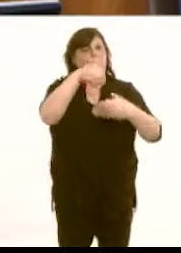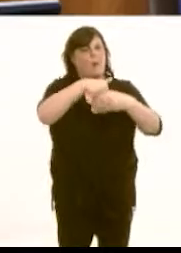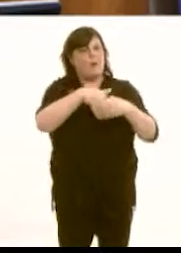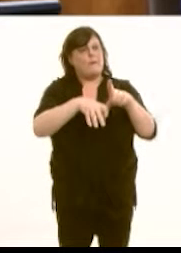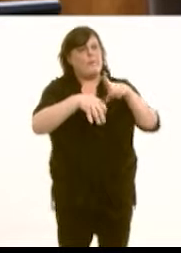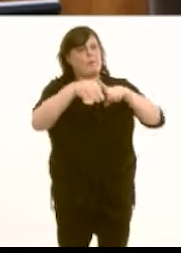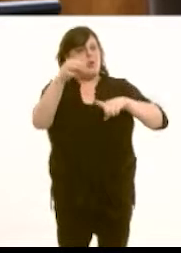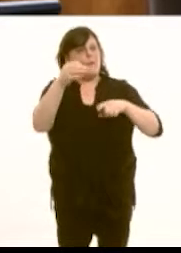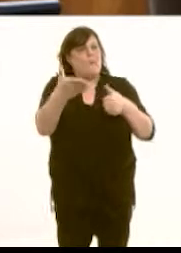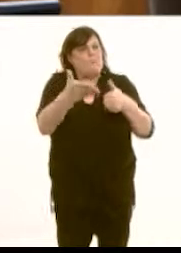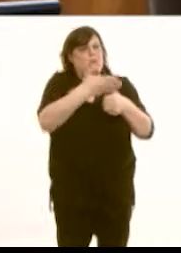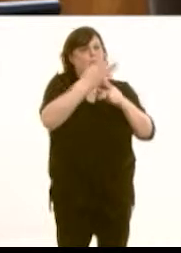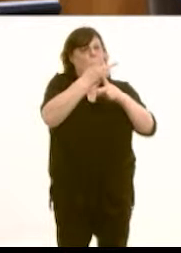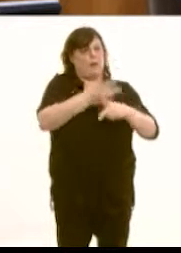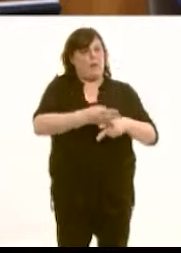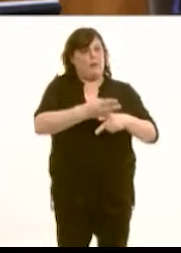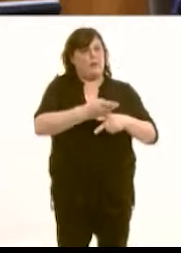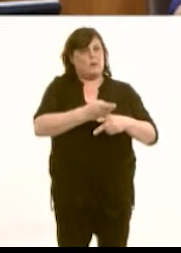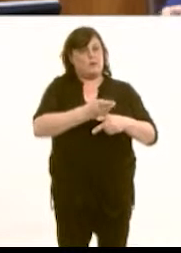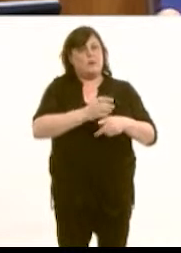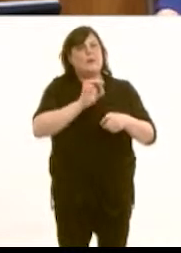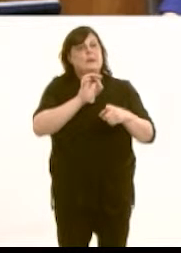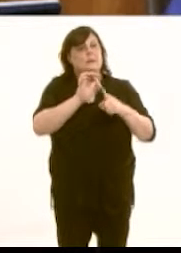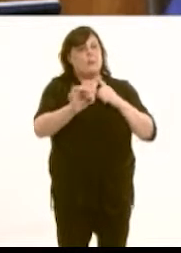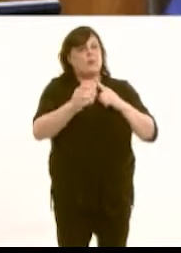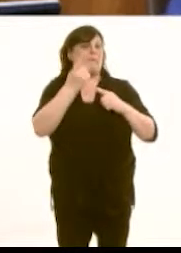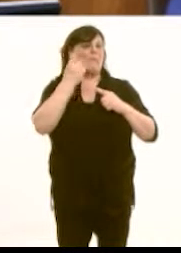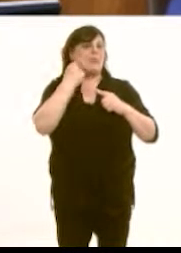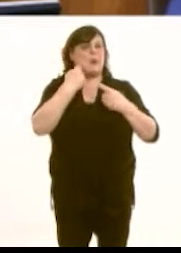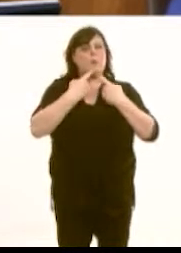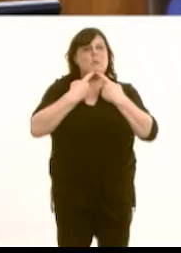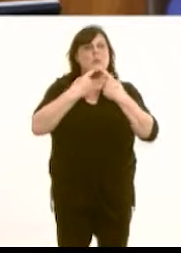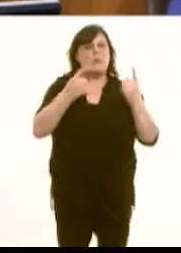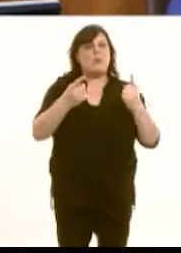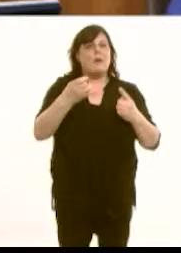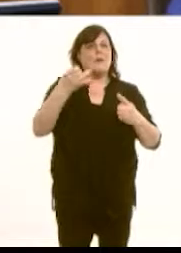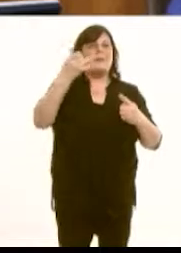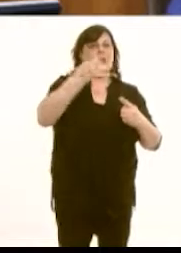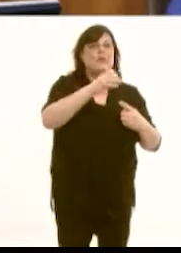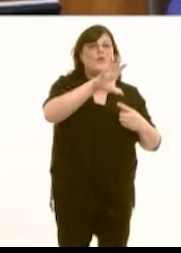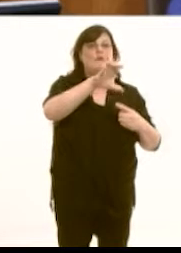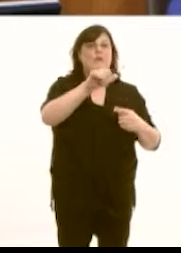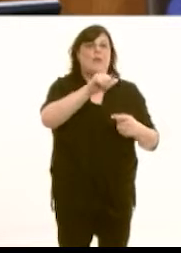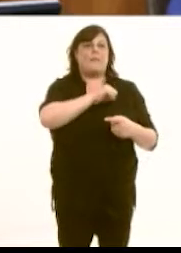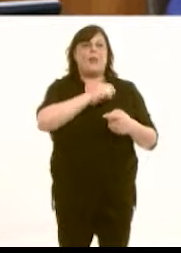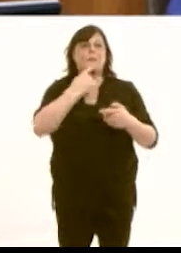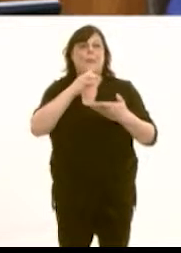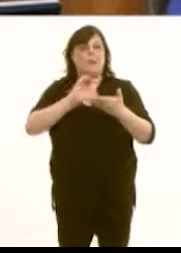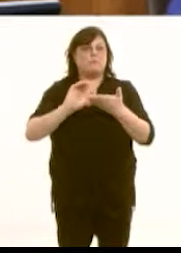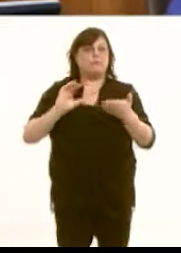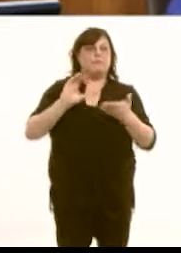primary care, including, of course, our announcement yesterday of over £750,000 to provide better access to patientsí records.